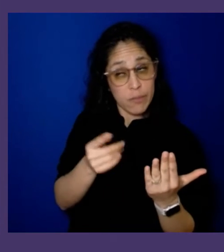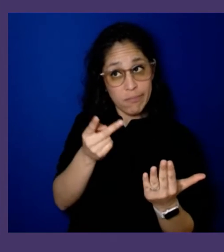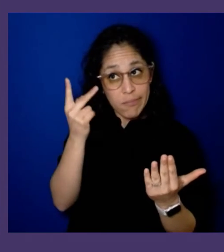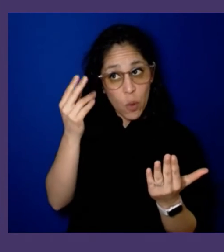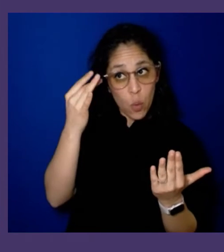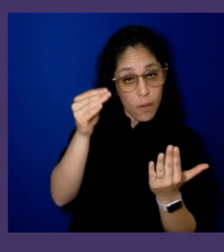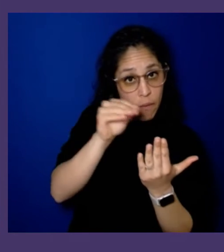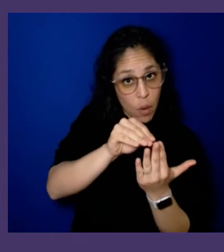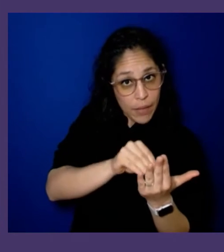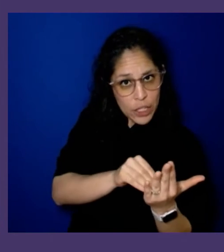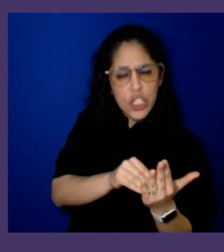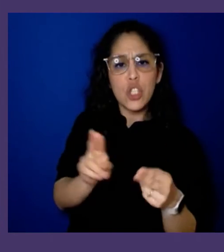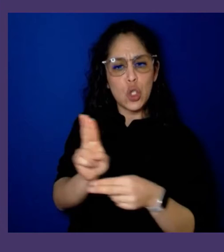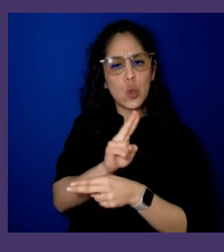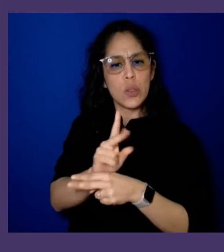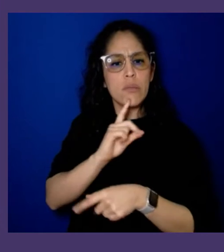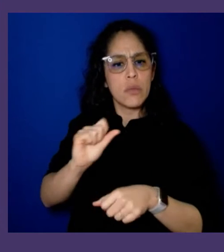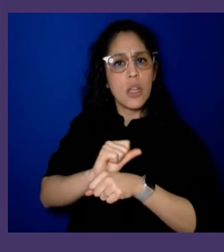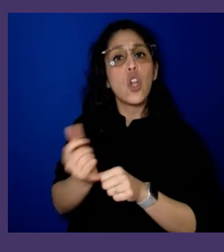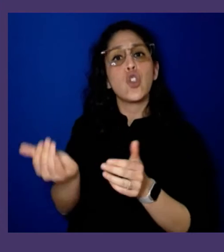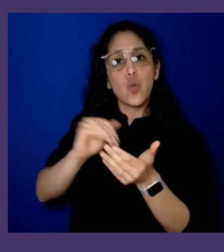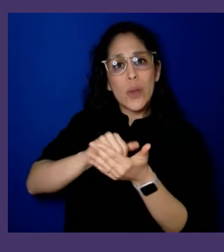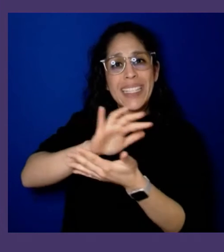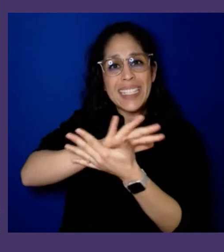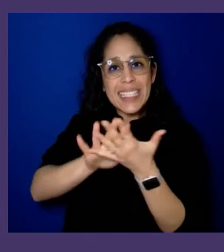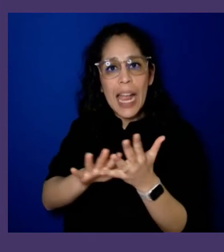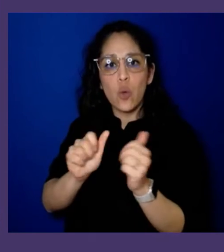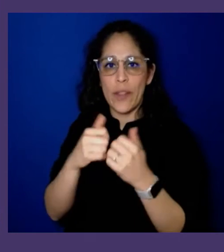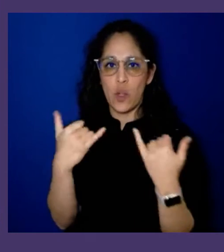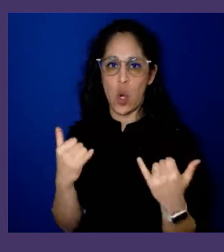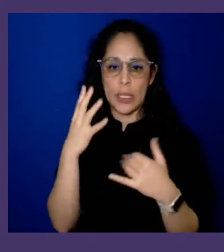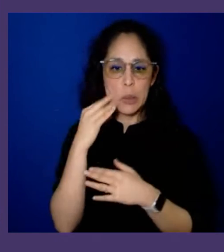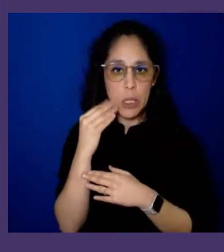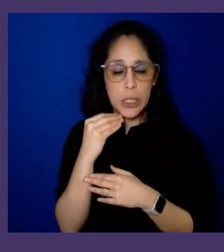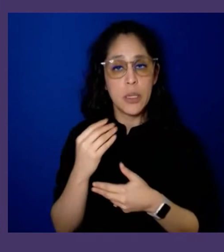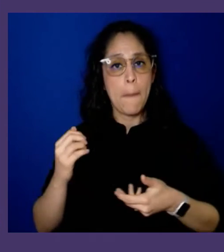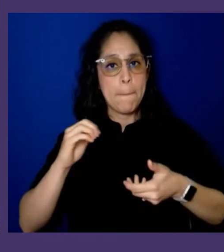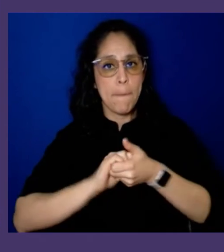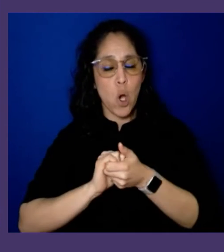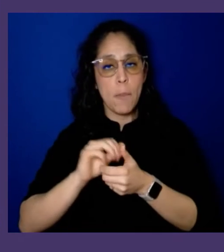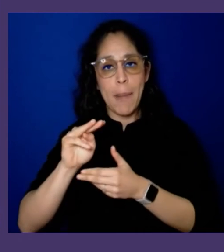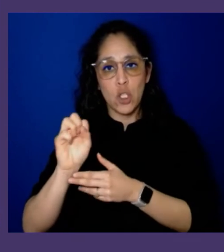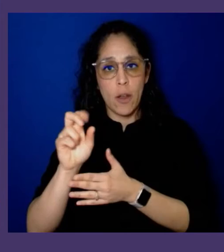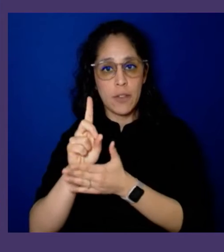the current experience alongside Microsoft designers, product managers and engineers to better